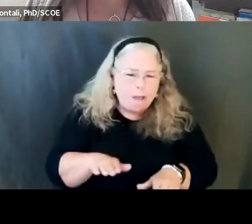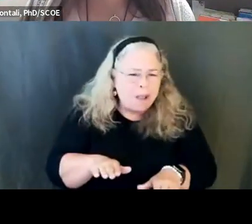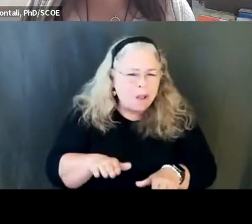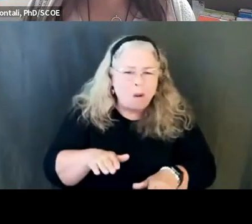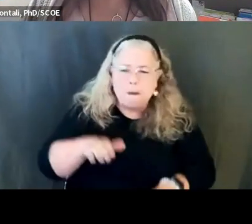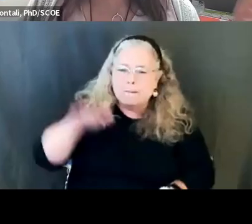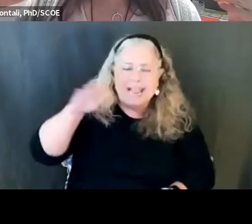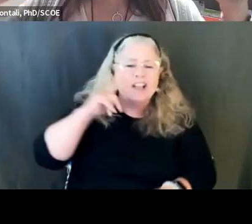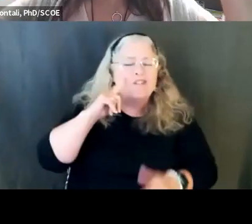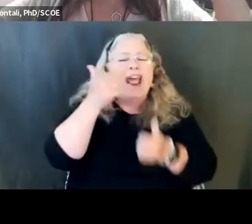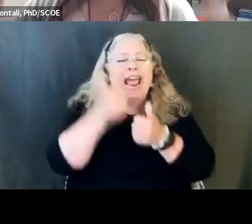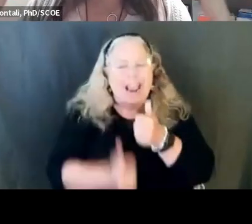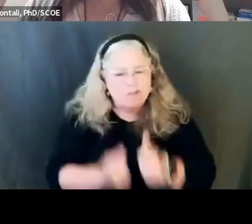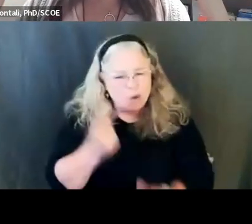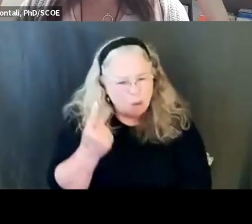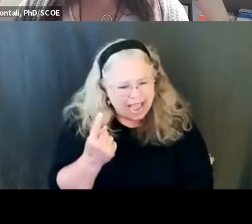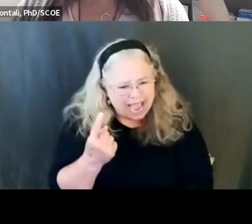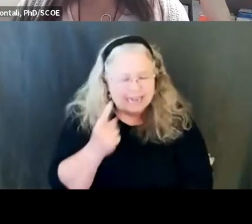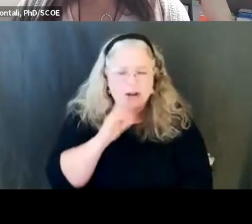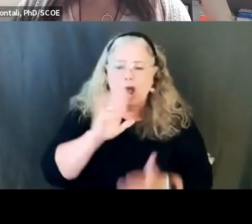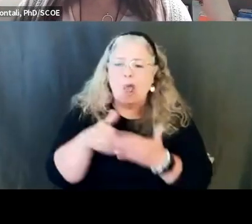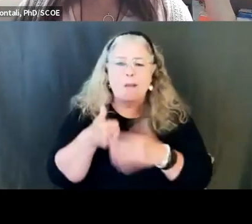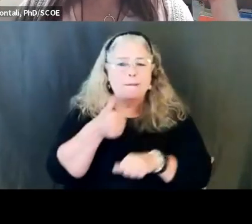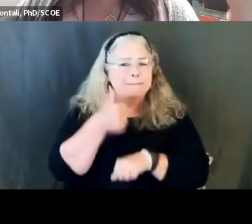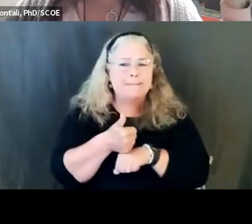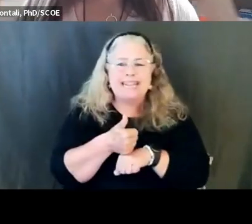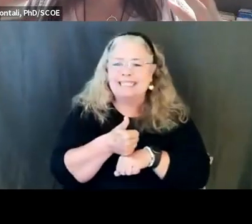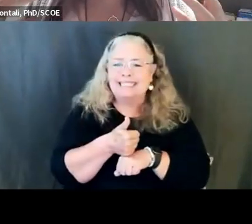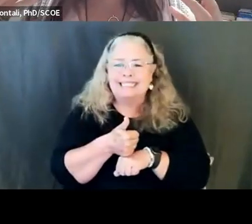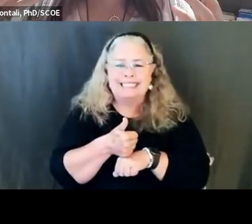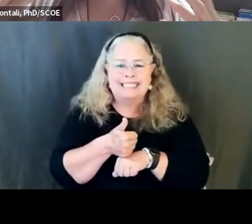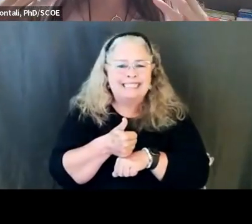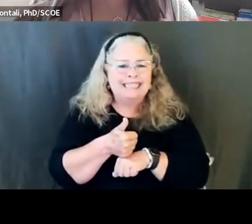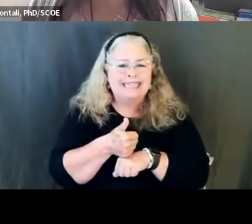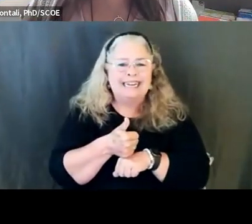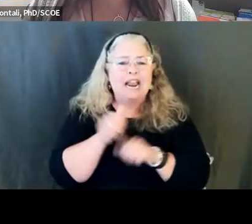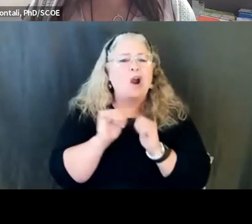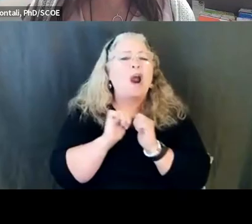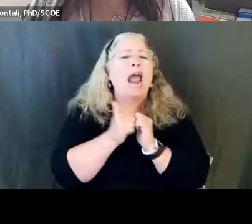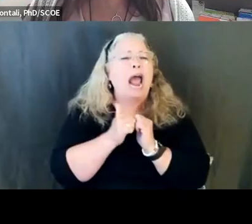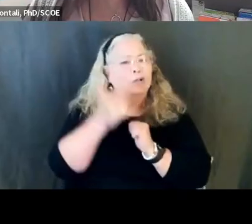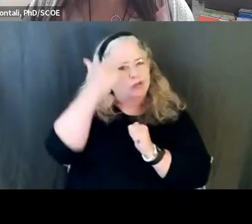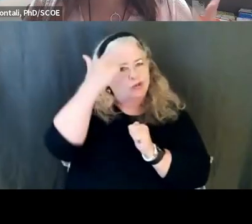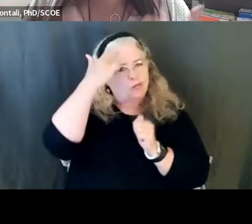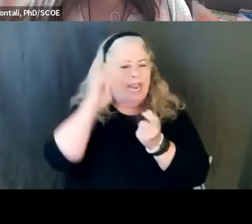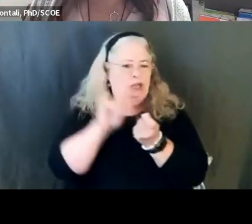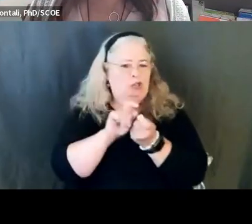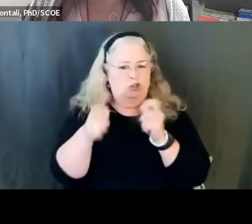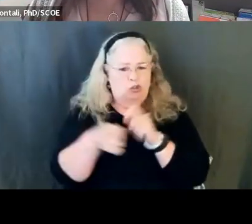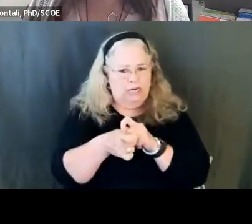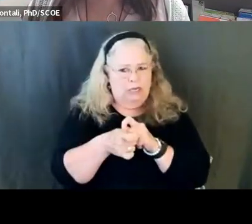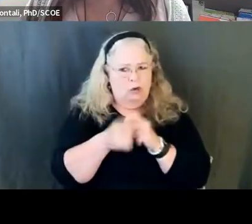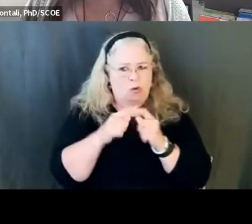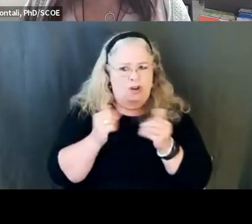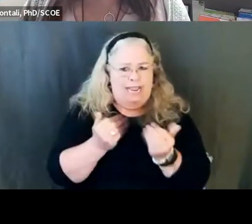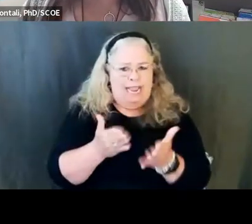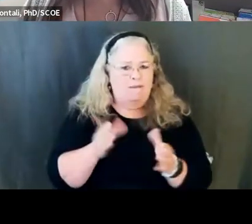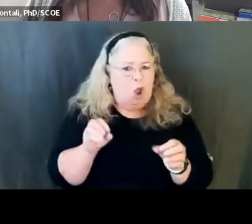everybody and it's all based in the the the how the brain changes when given opportunity. it's